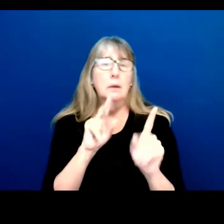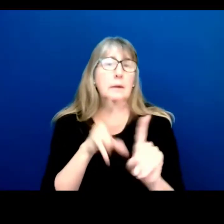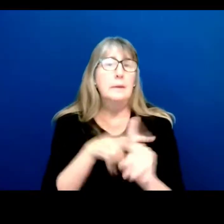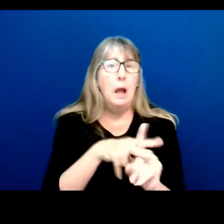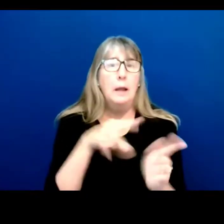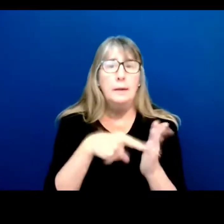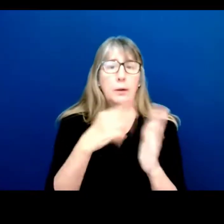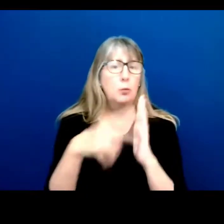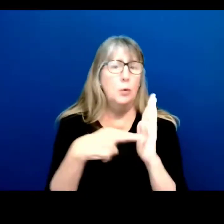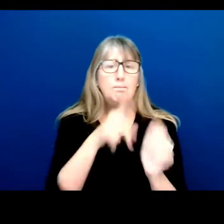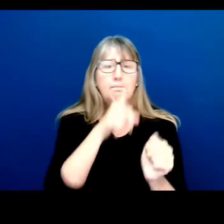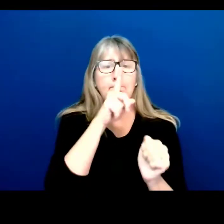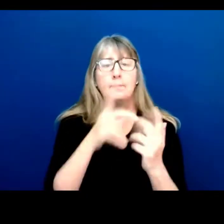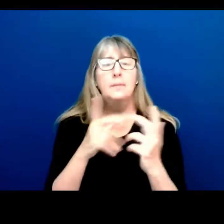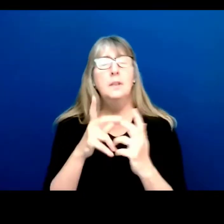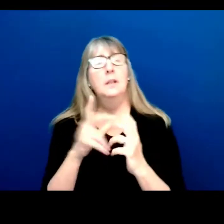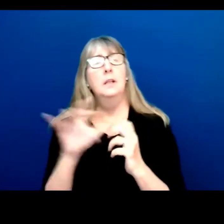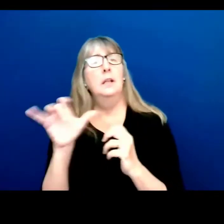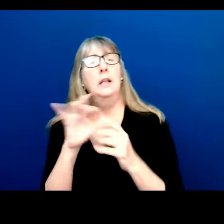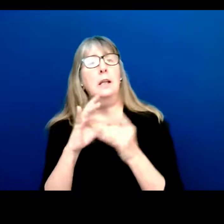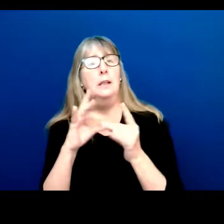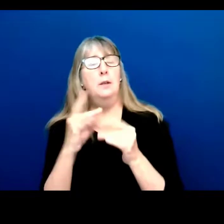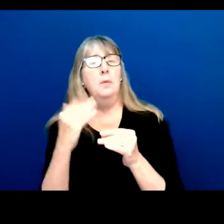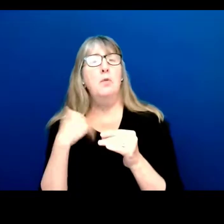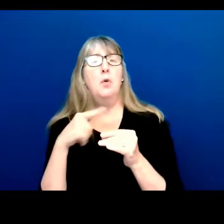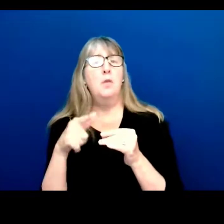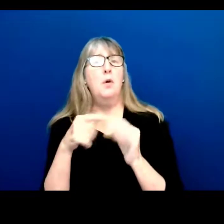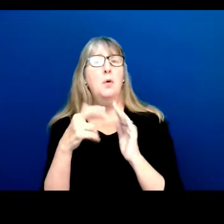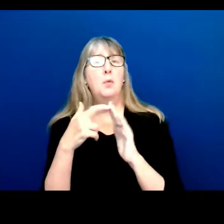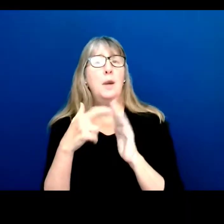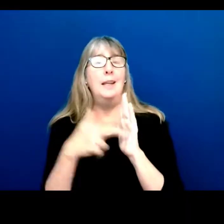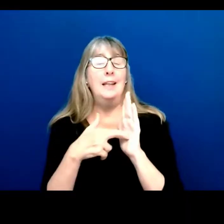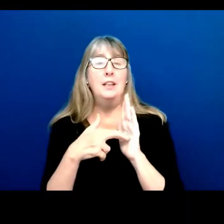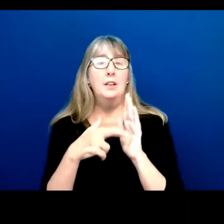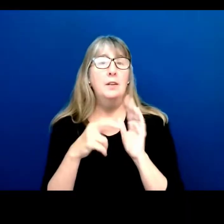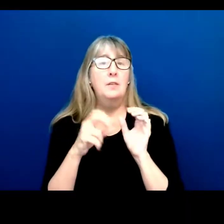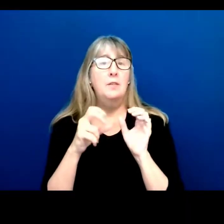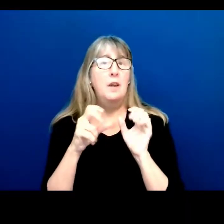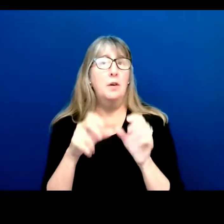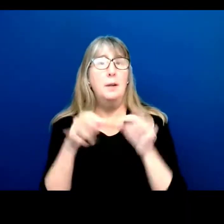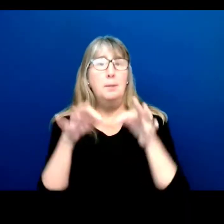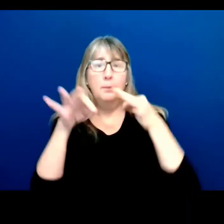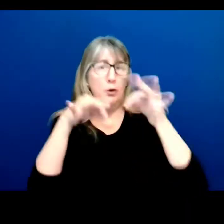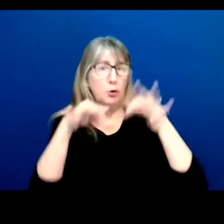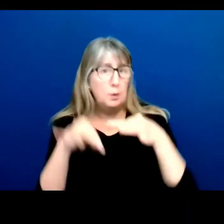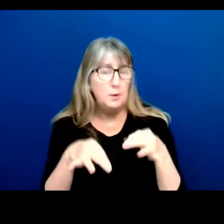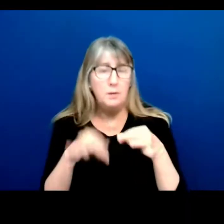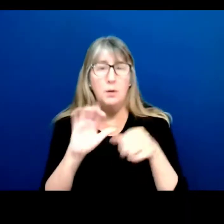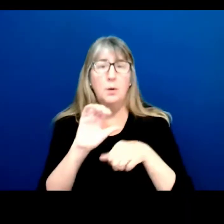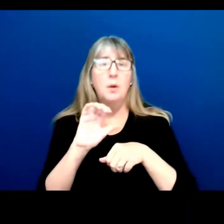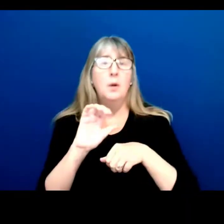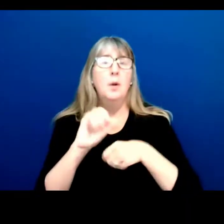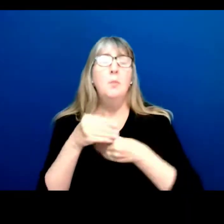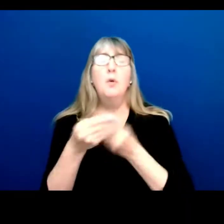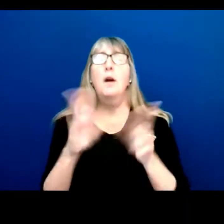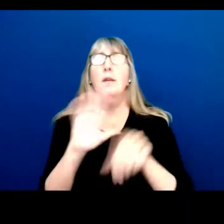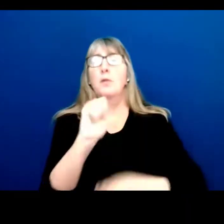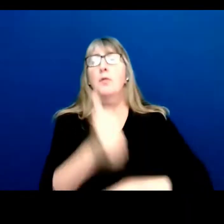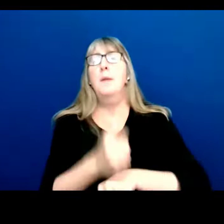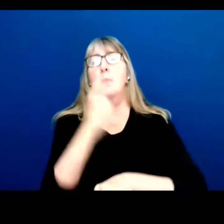the regulation is very prescriptive. So, it provides the framework for developing a policy, training.